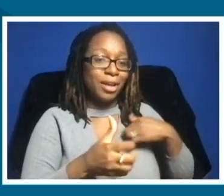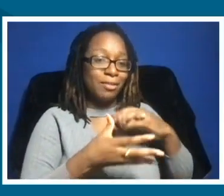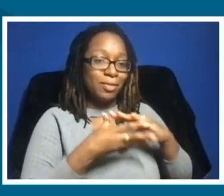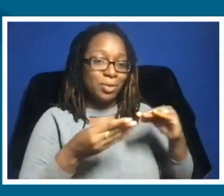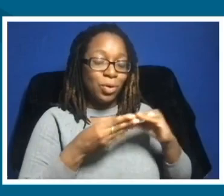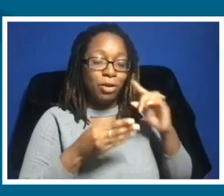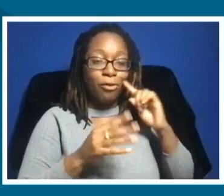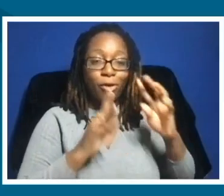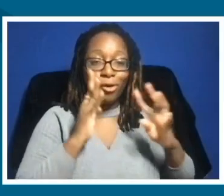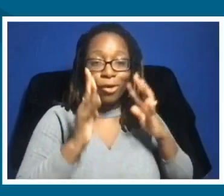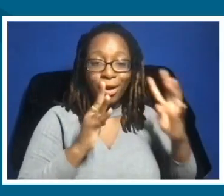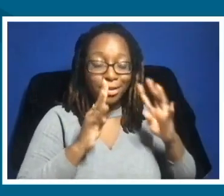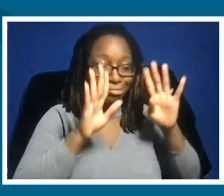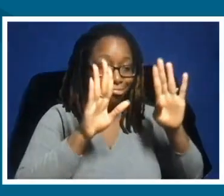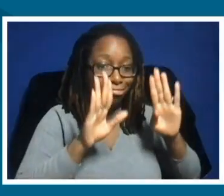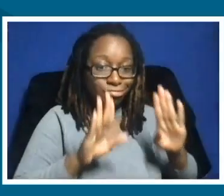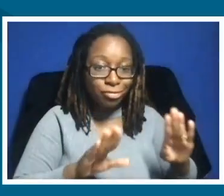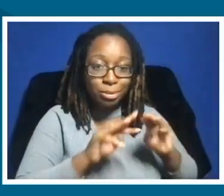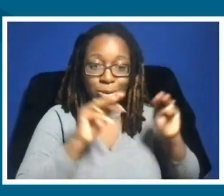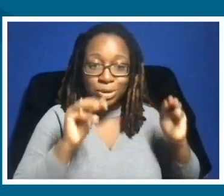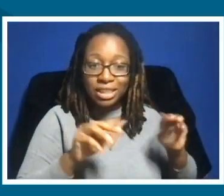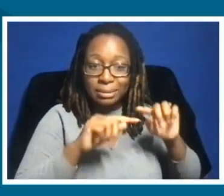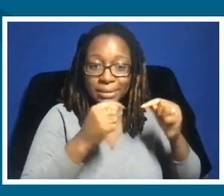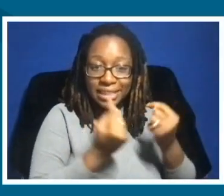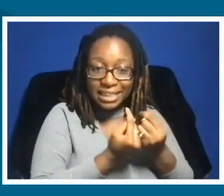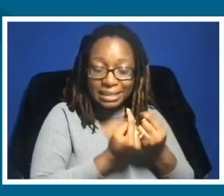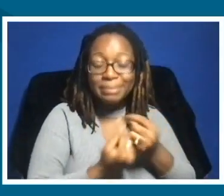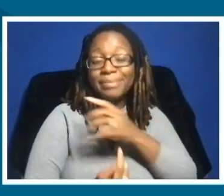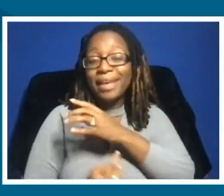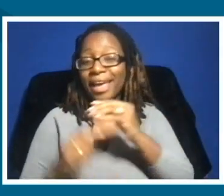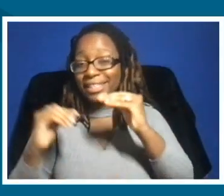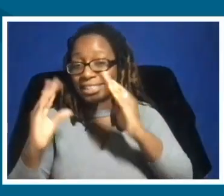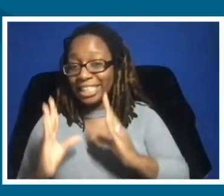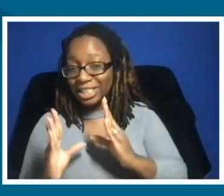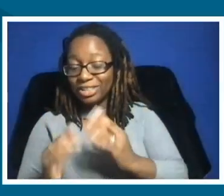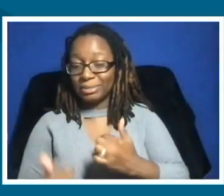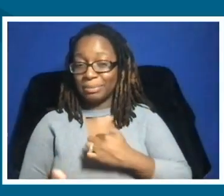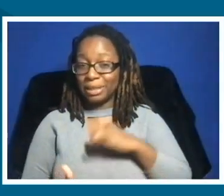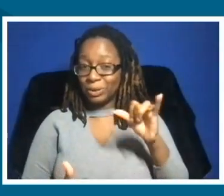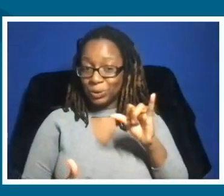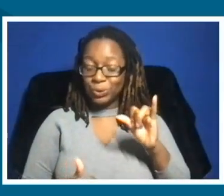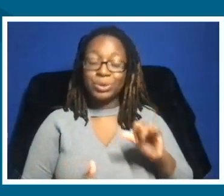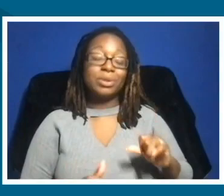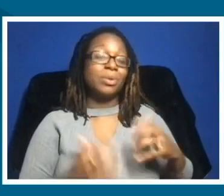team and some teachers including me the result was a fifth